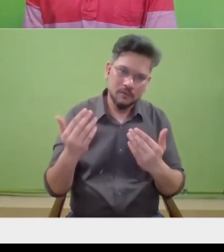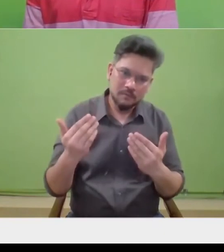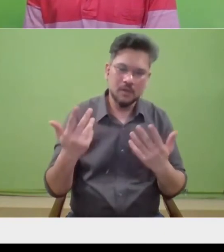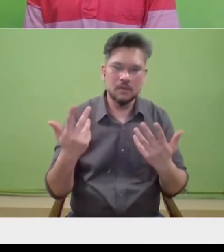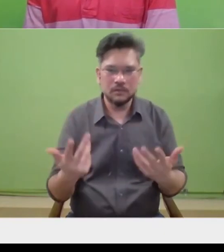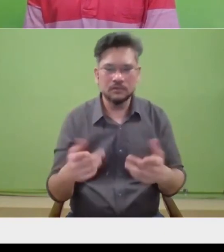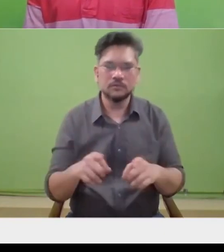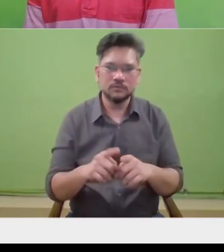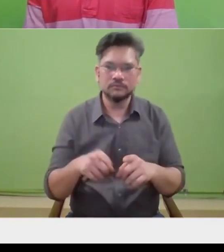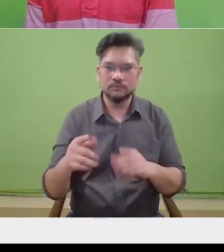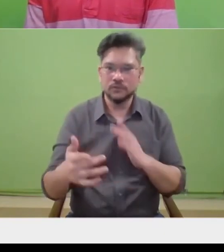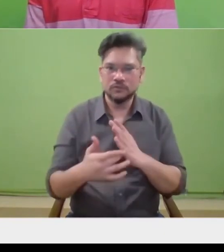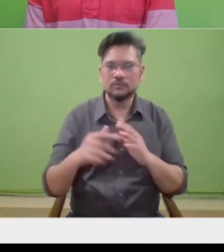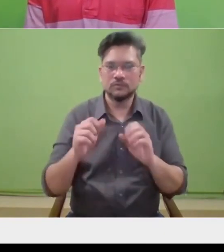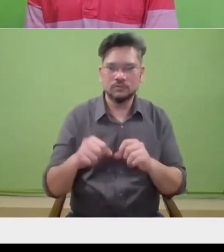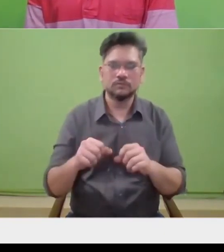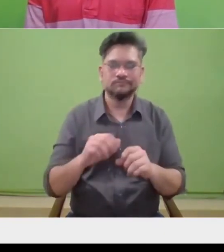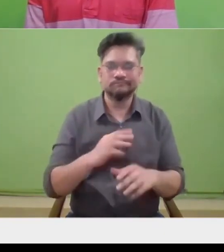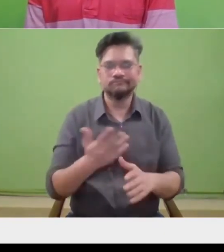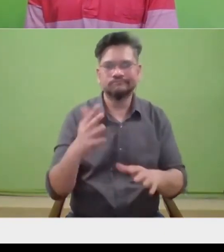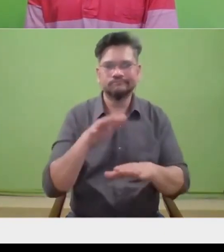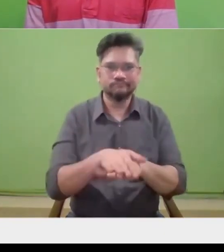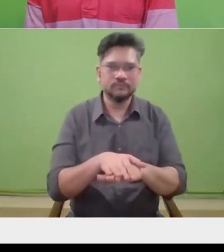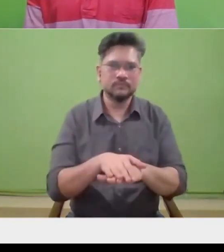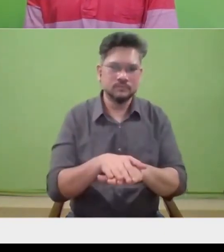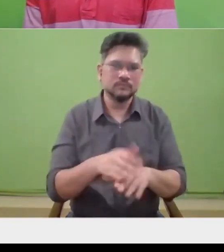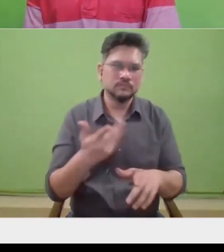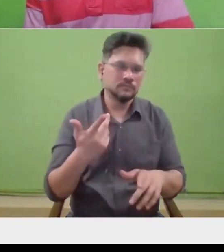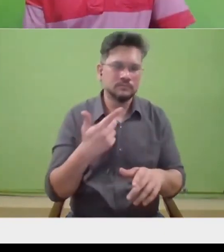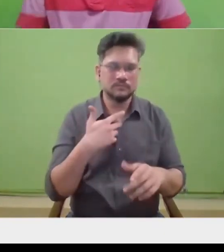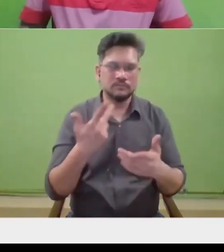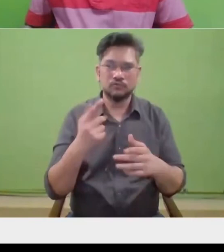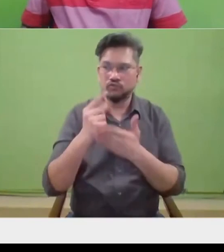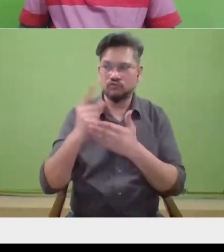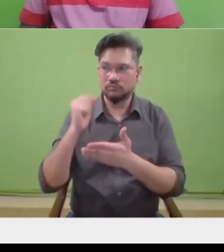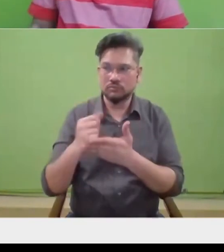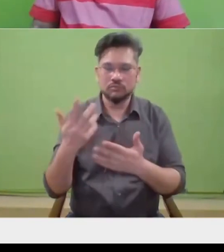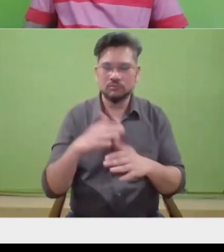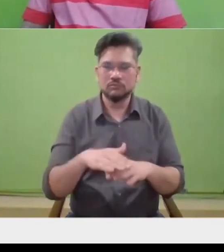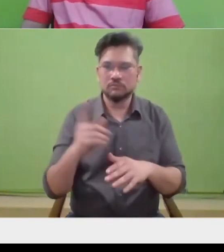adapt we do not need the university even to give permission for that then sit with the authorities